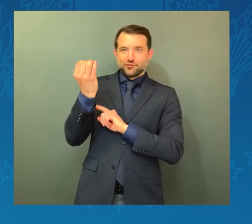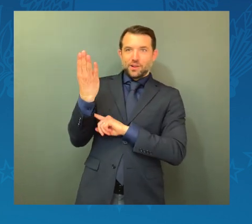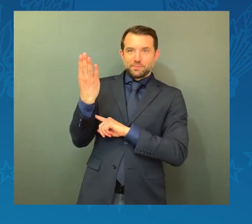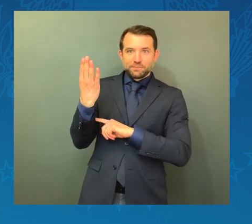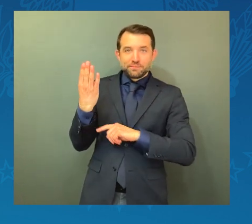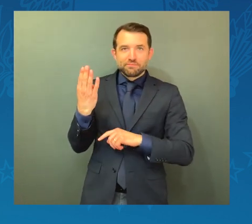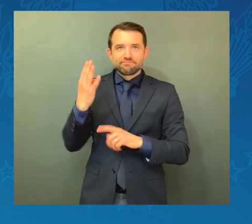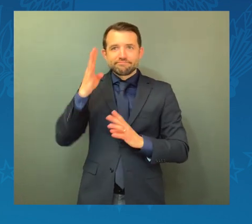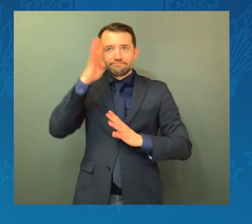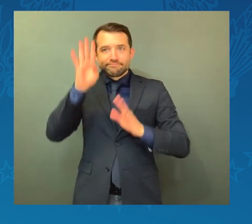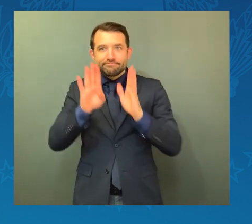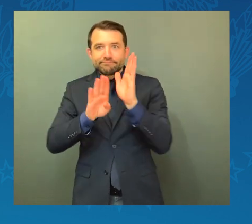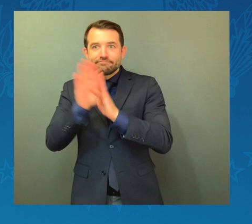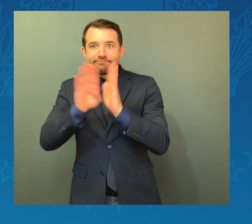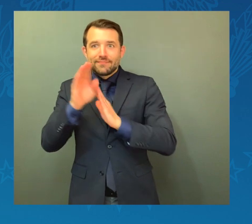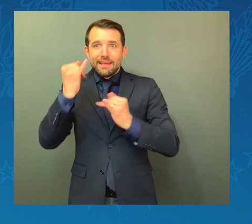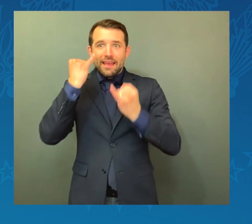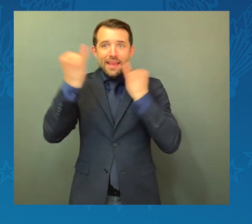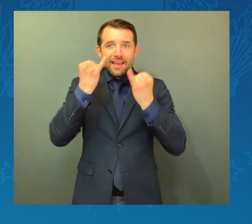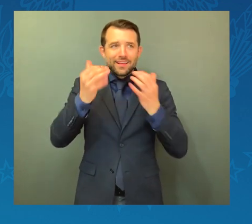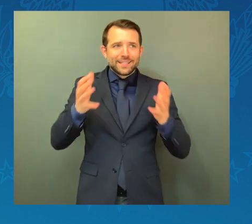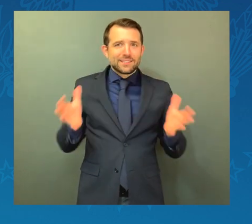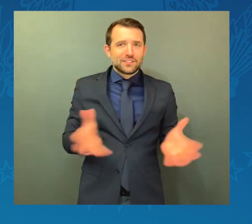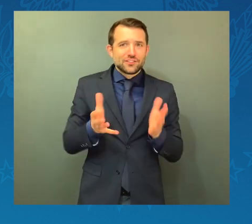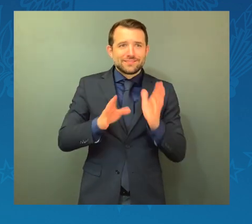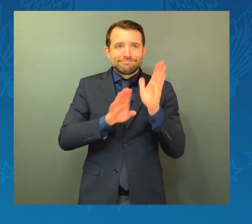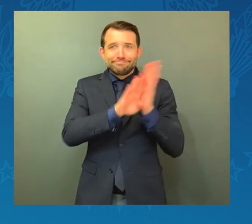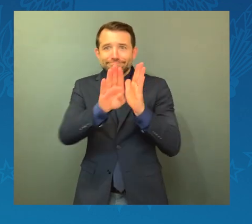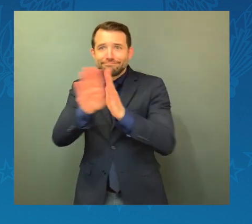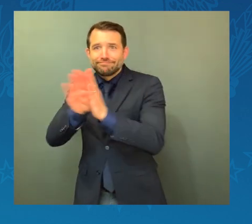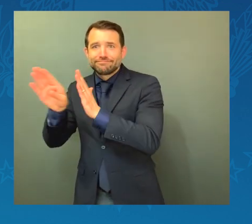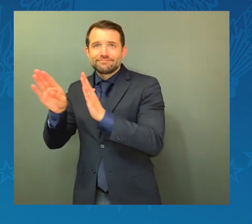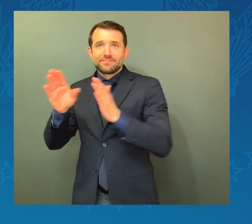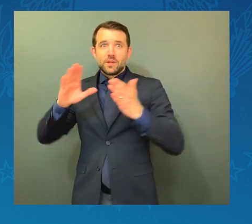it strengthens our communities, it expands our economy,